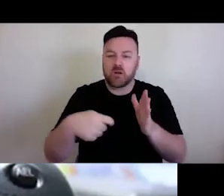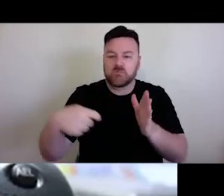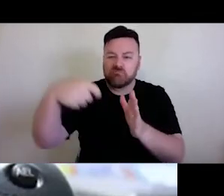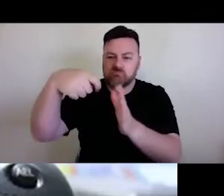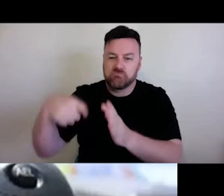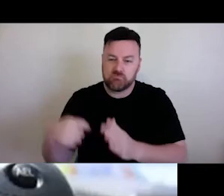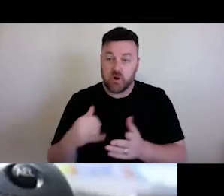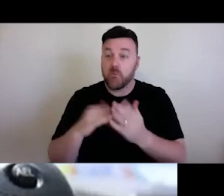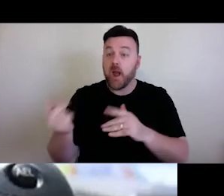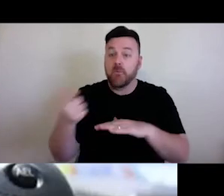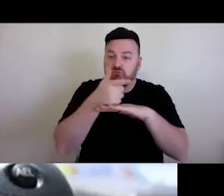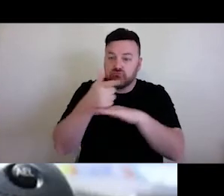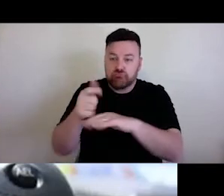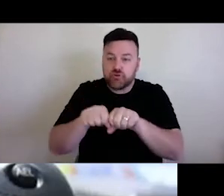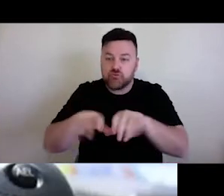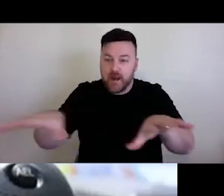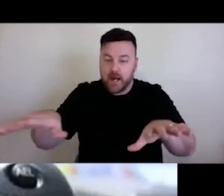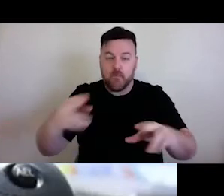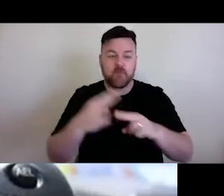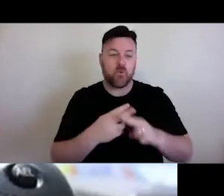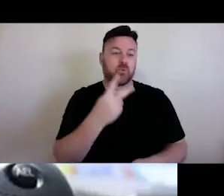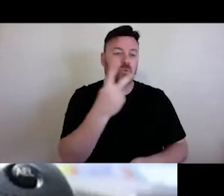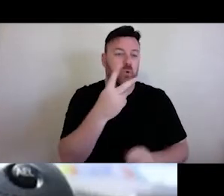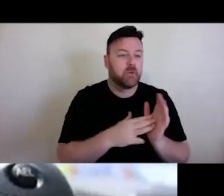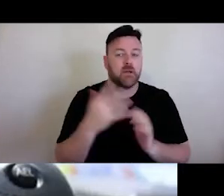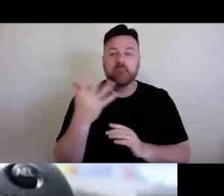streaming for, let's say, 12 or 15 minutes and then the sensor in your